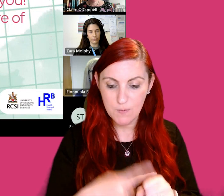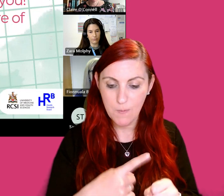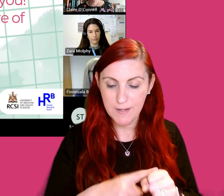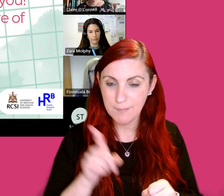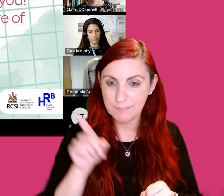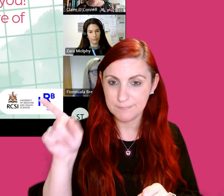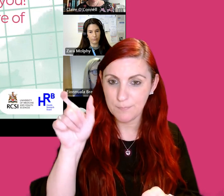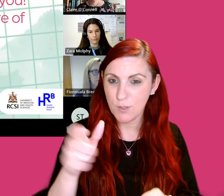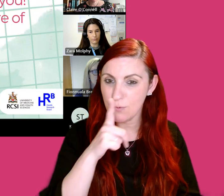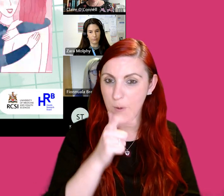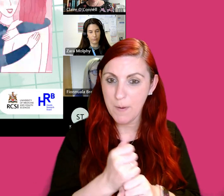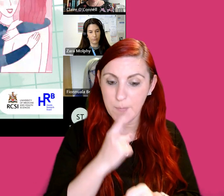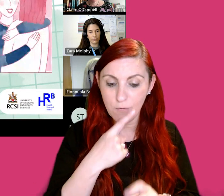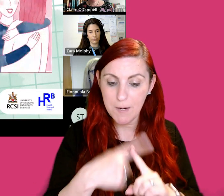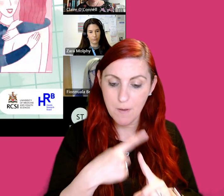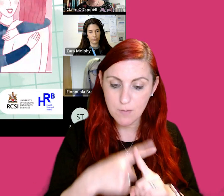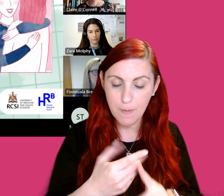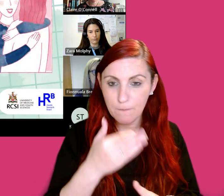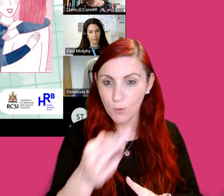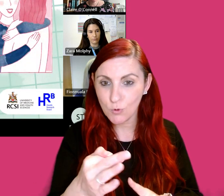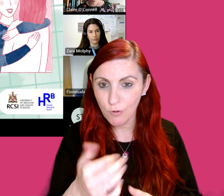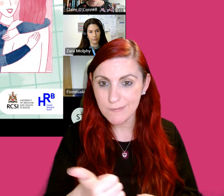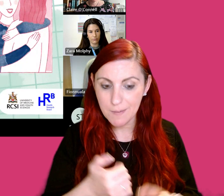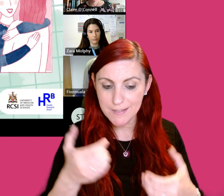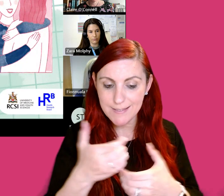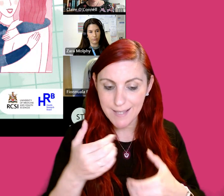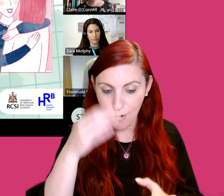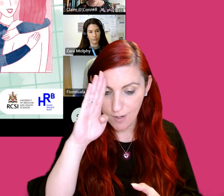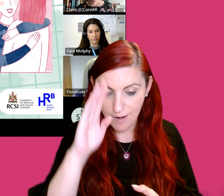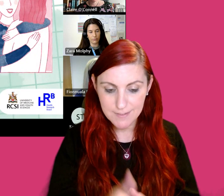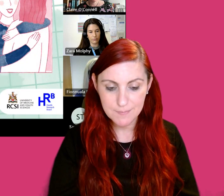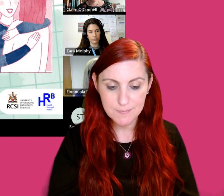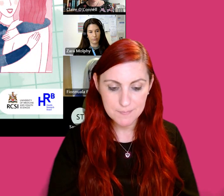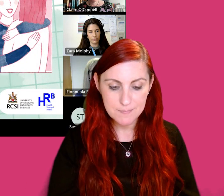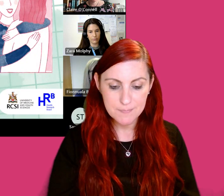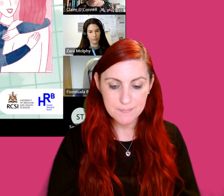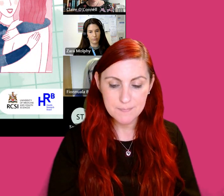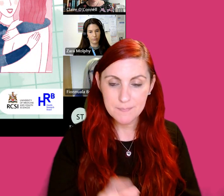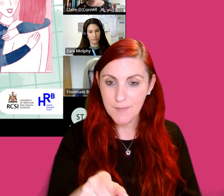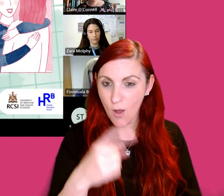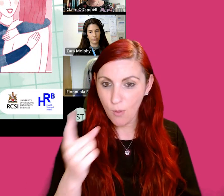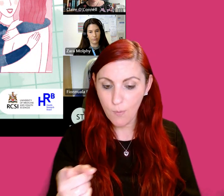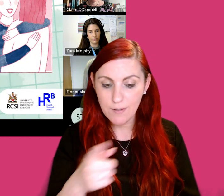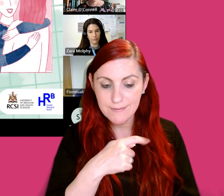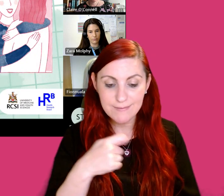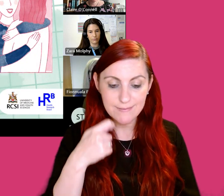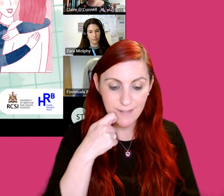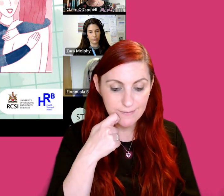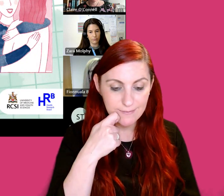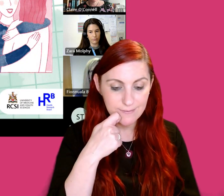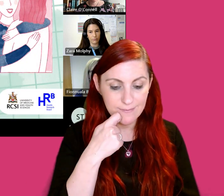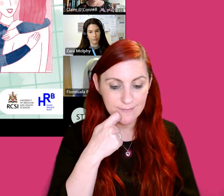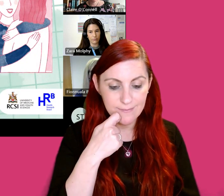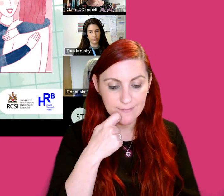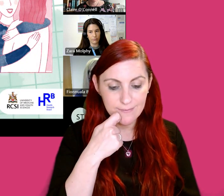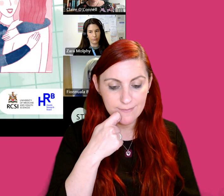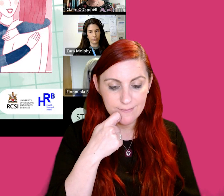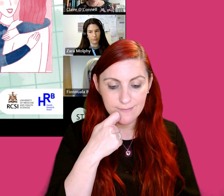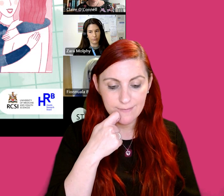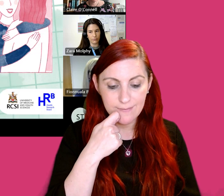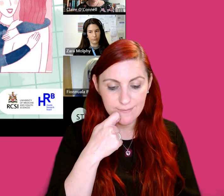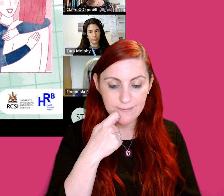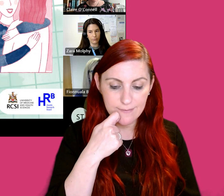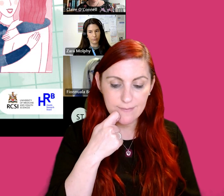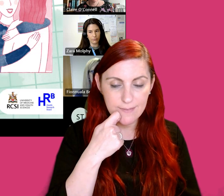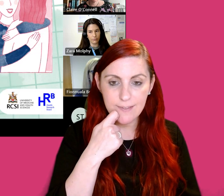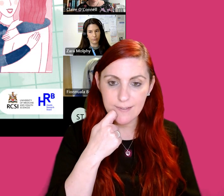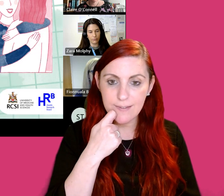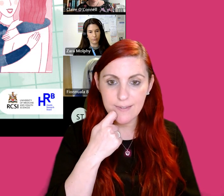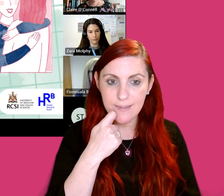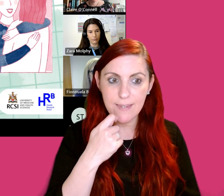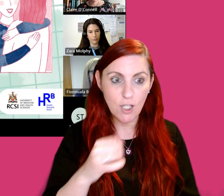Ireland um and they were also highlighting how they enjoy talking about the experience whenever